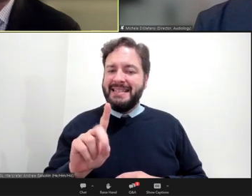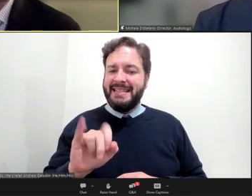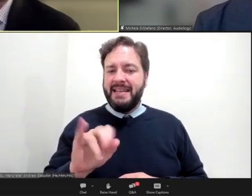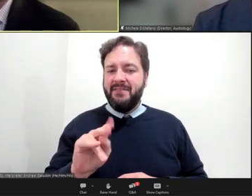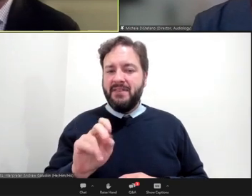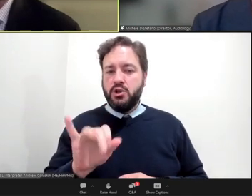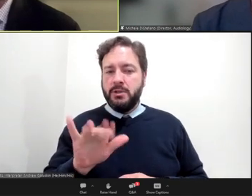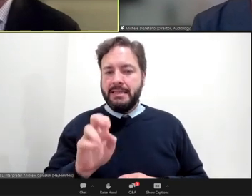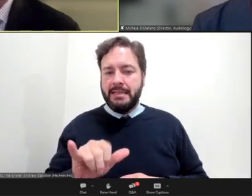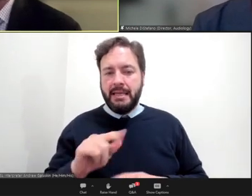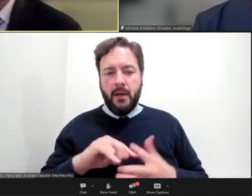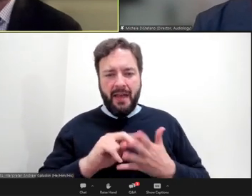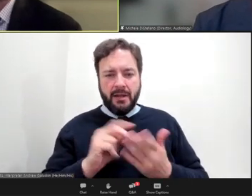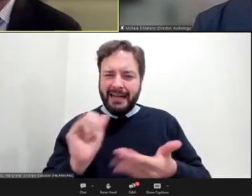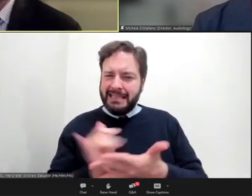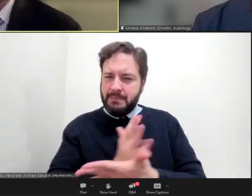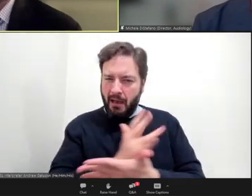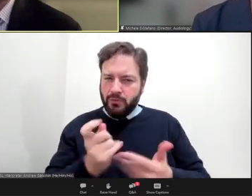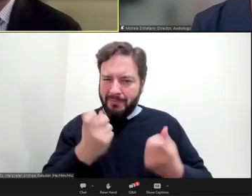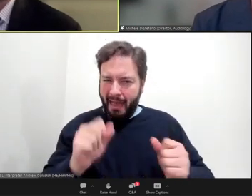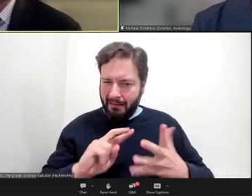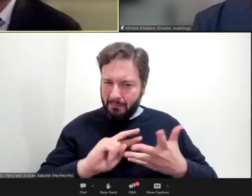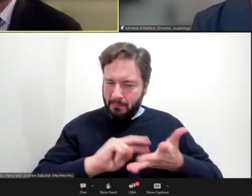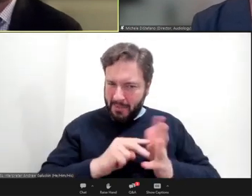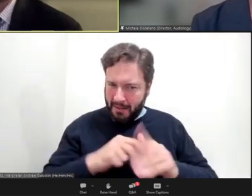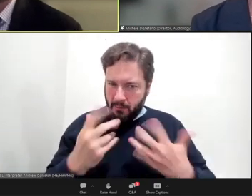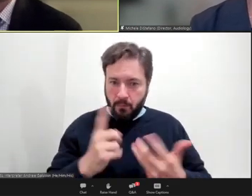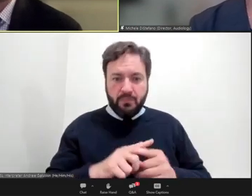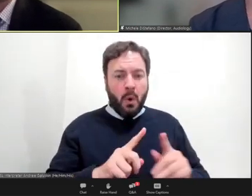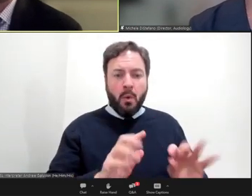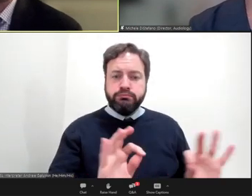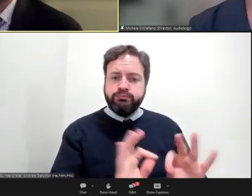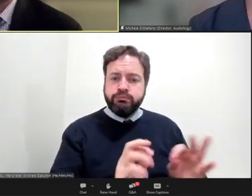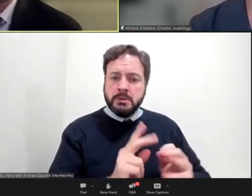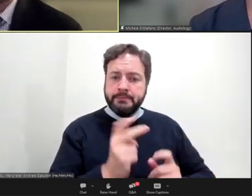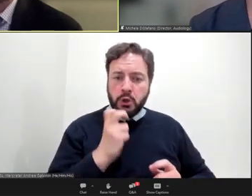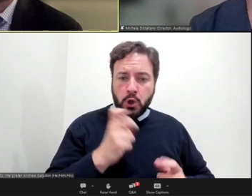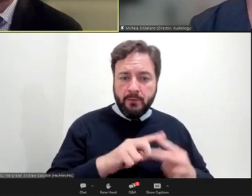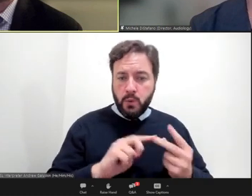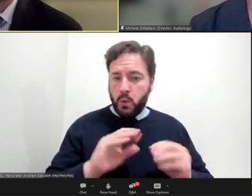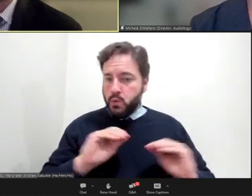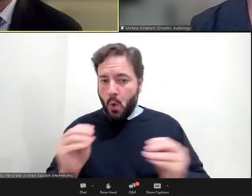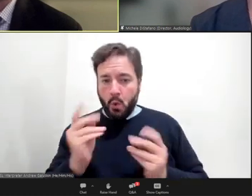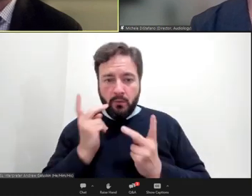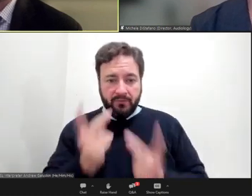spectrum. And it can be everything from a smaller nerve to no visualized nerve.